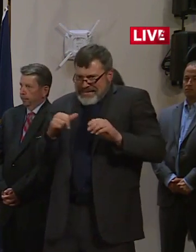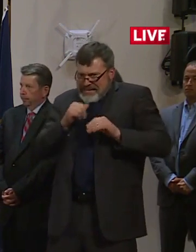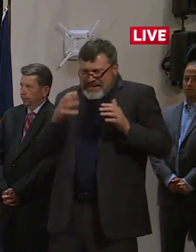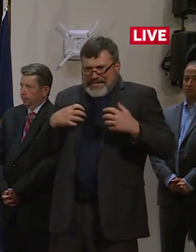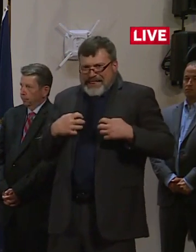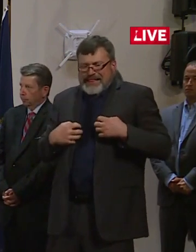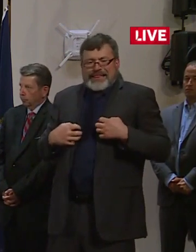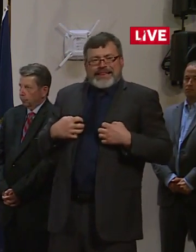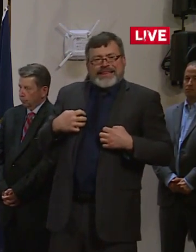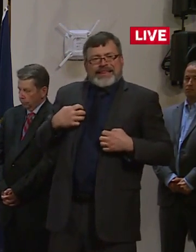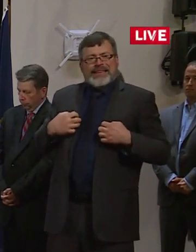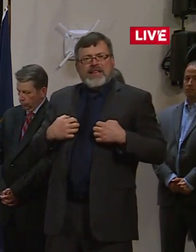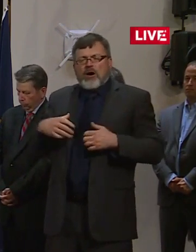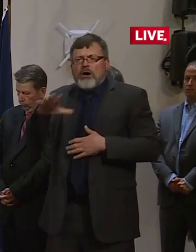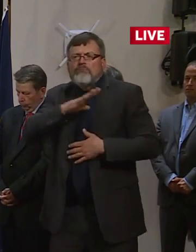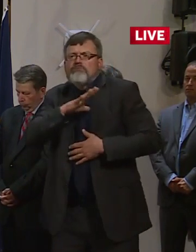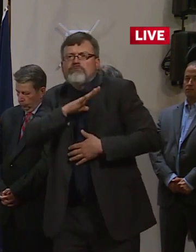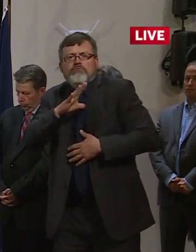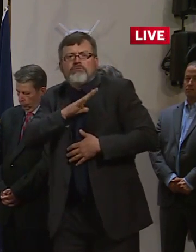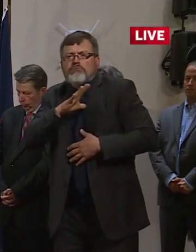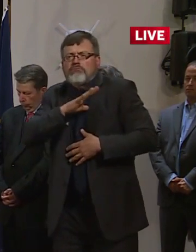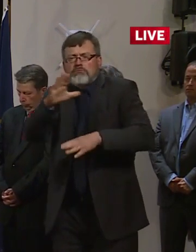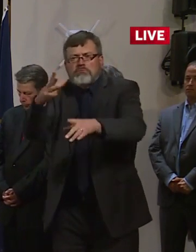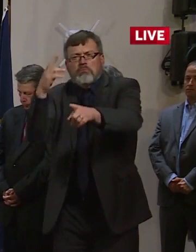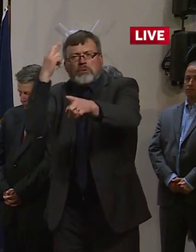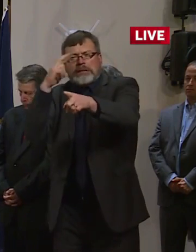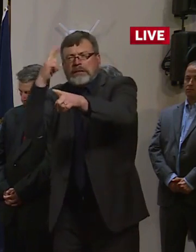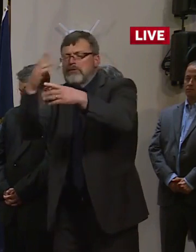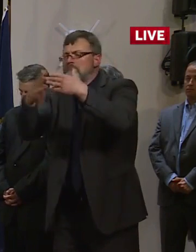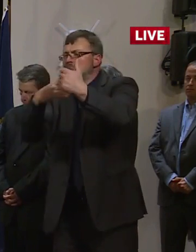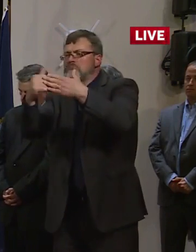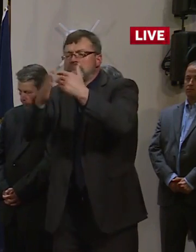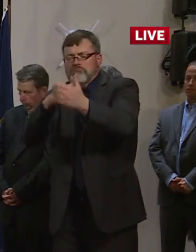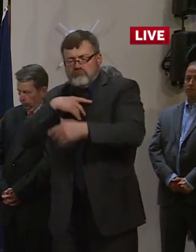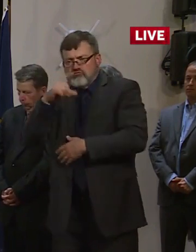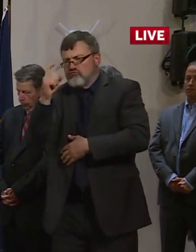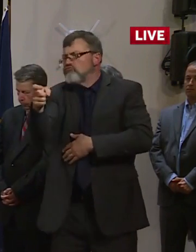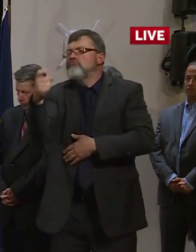I ALSO KNOW THAT THERE ARE SOME WHO MIGHT FEEL UNCOMFORTABLE,